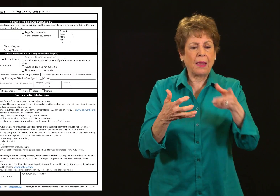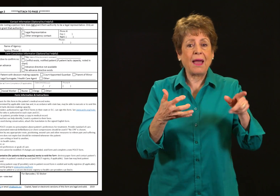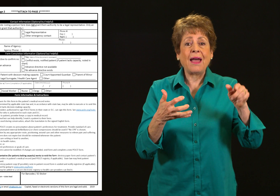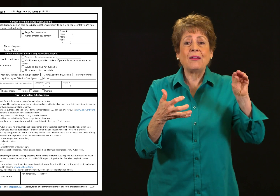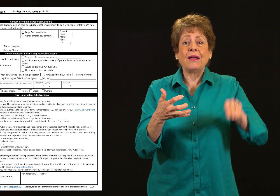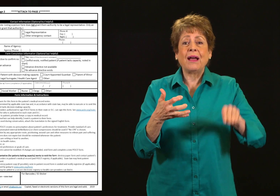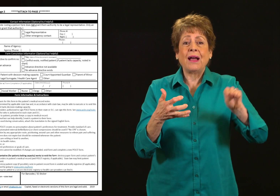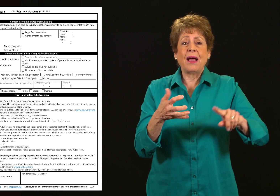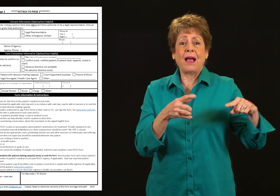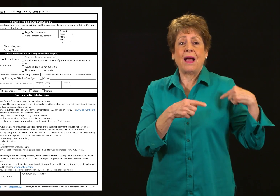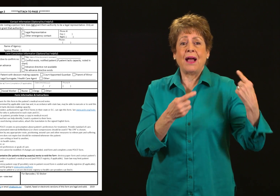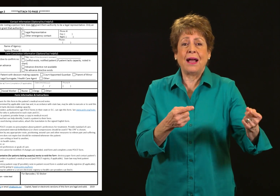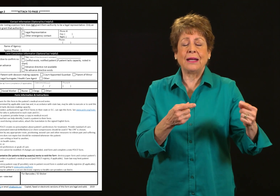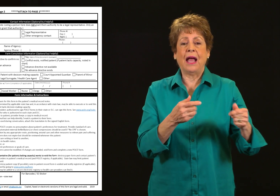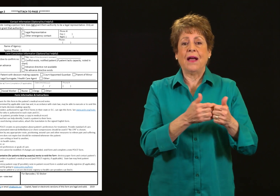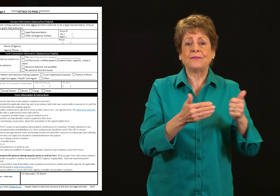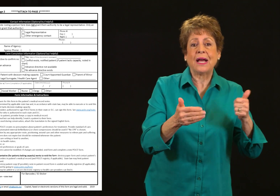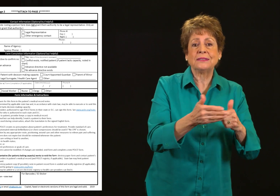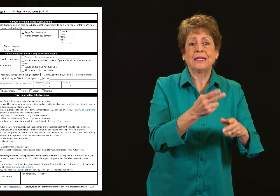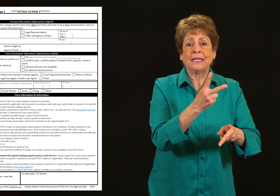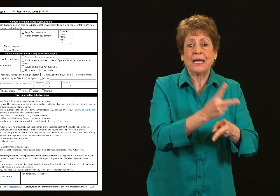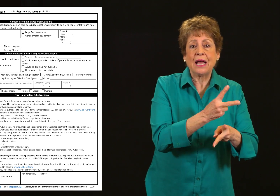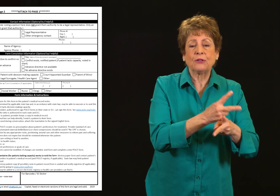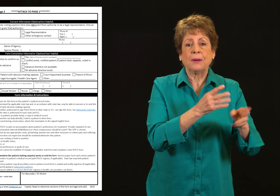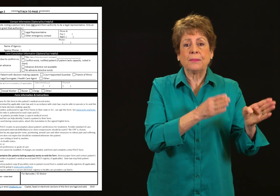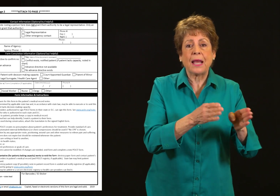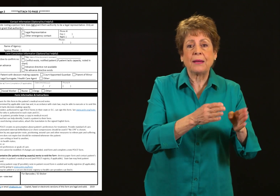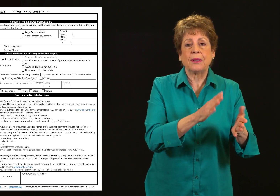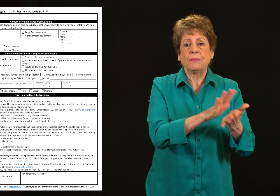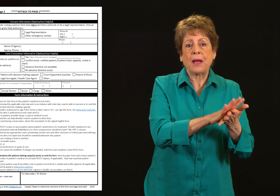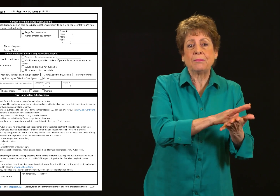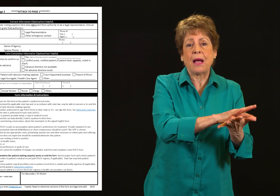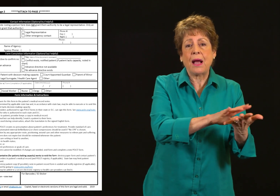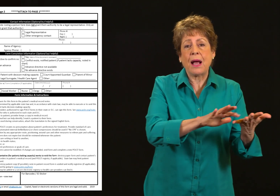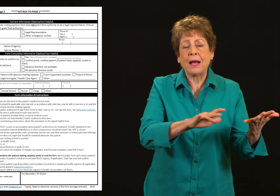other advance care planning documents such as the healthcare directive